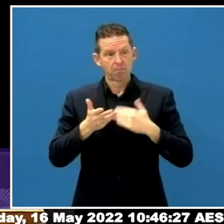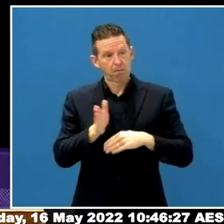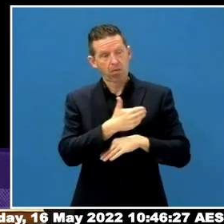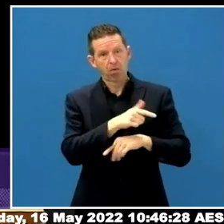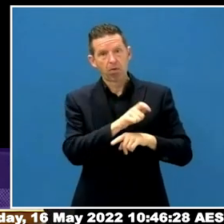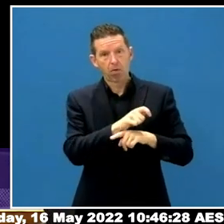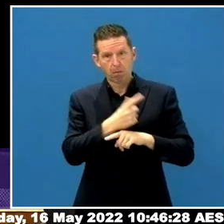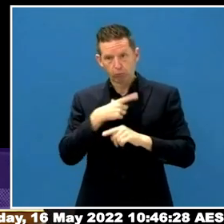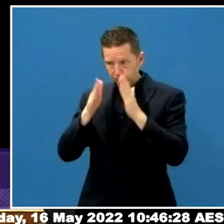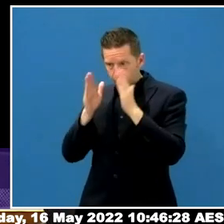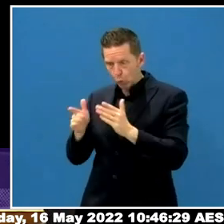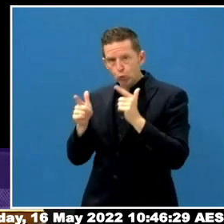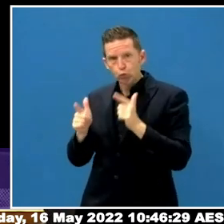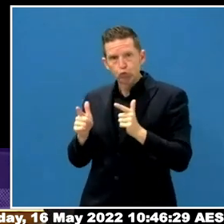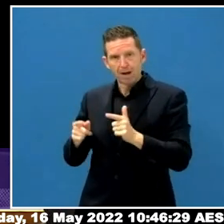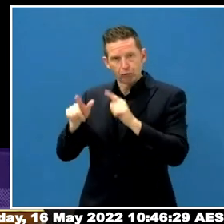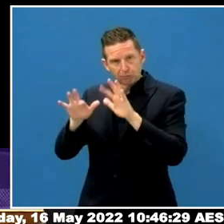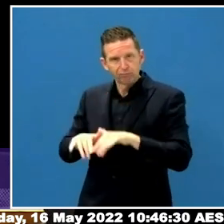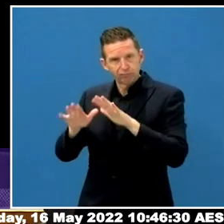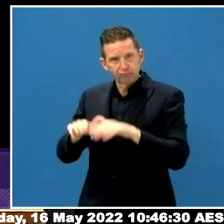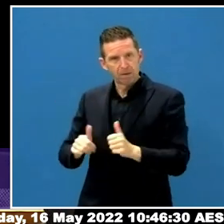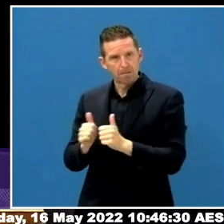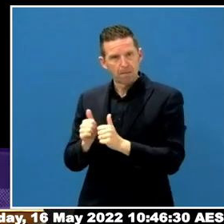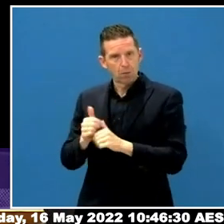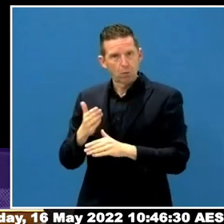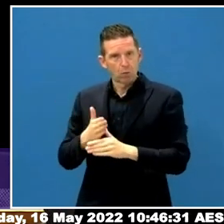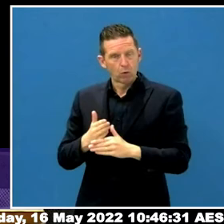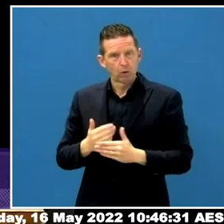Dianne will go on to tell you about her efforts to raise concerns about the numbers